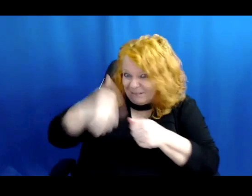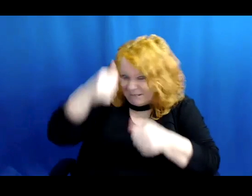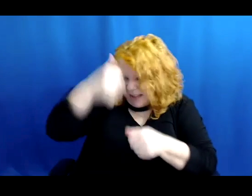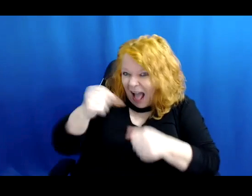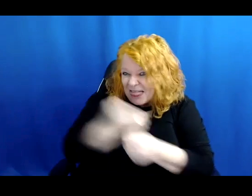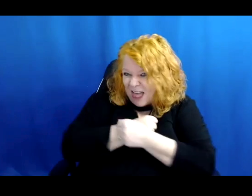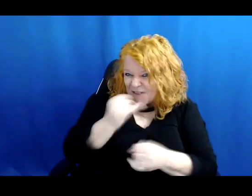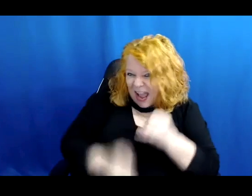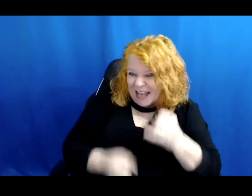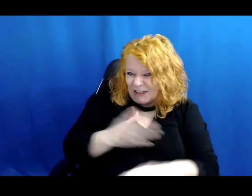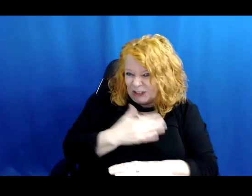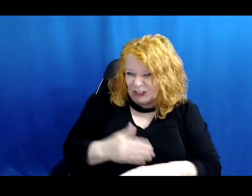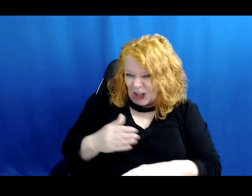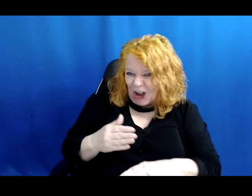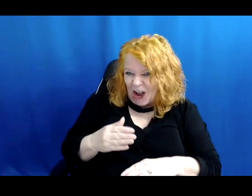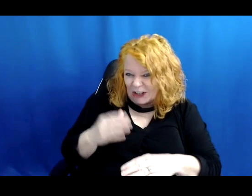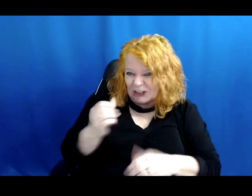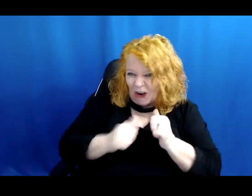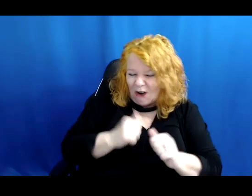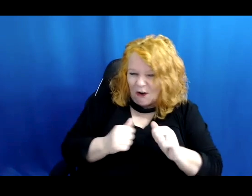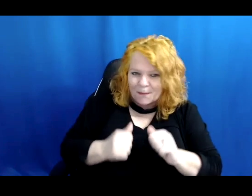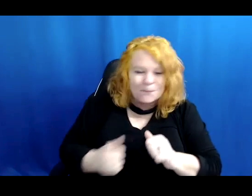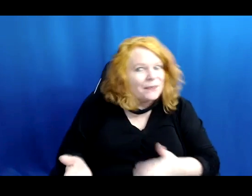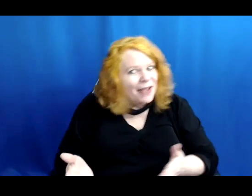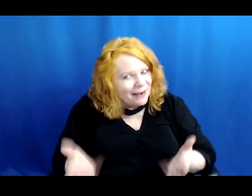It is so nice. >> Come on boys, time to say goodbye to the